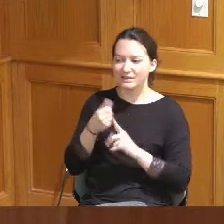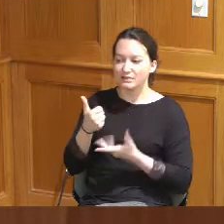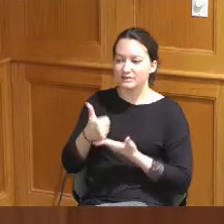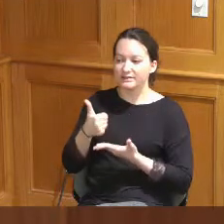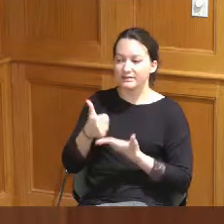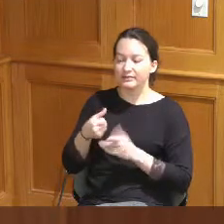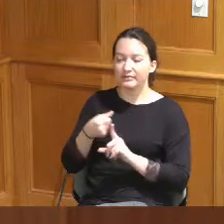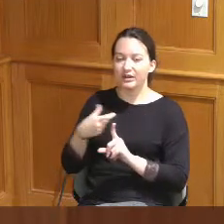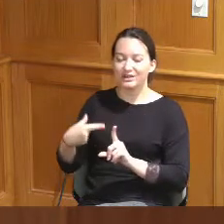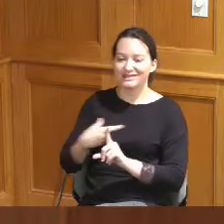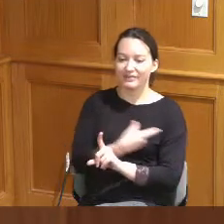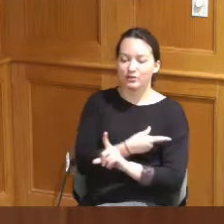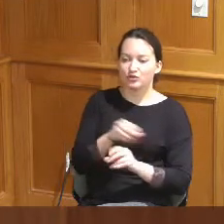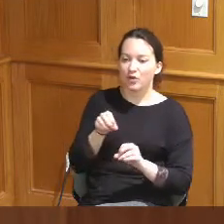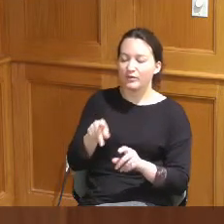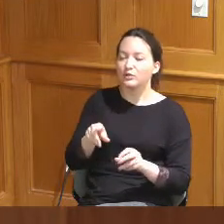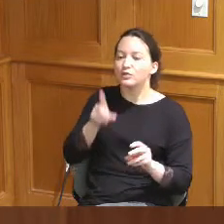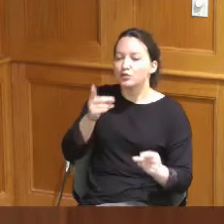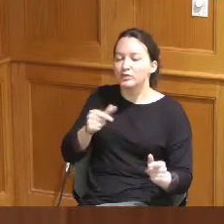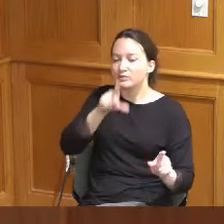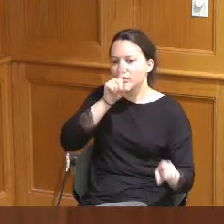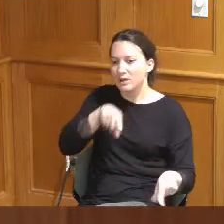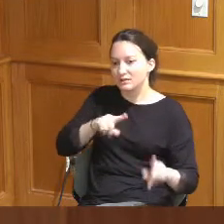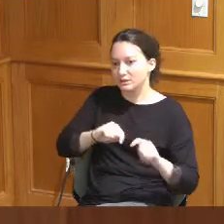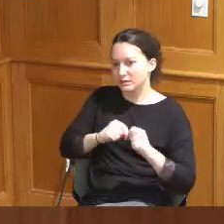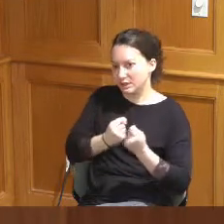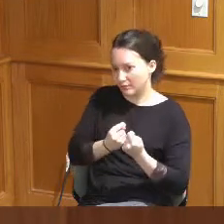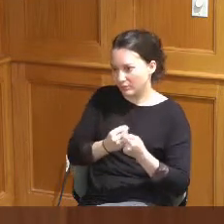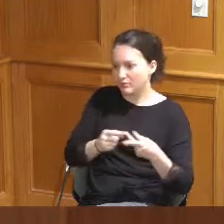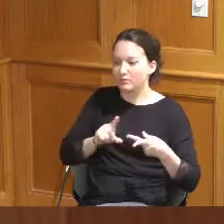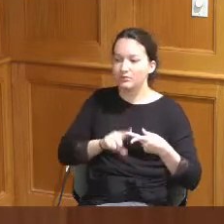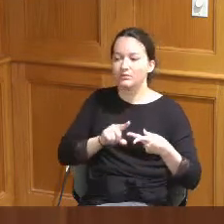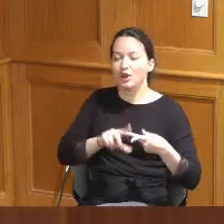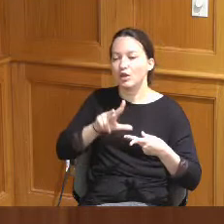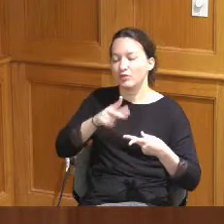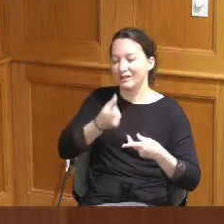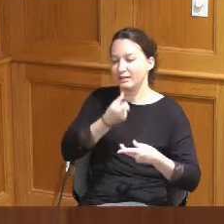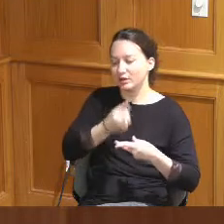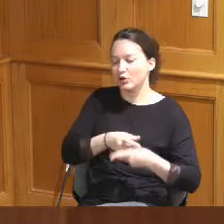deflection efforts for the quick response team and that is a three-year 1.6 million dollar